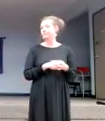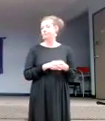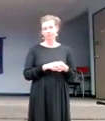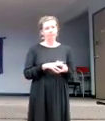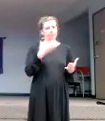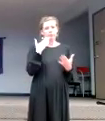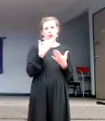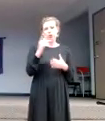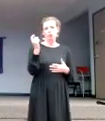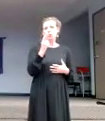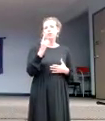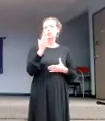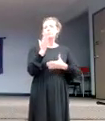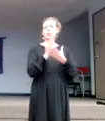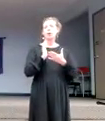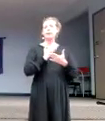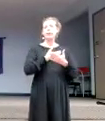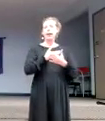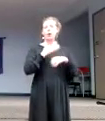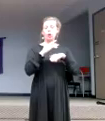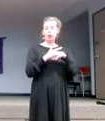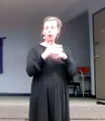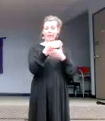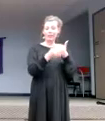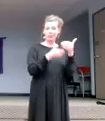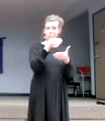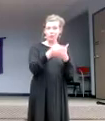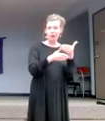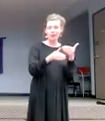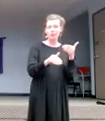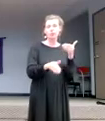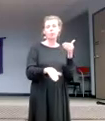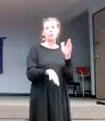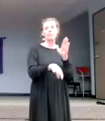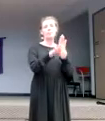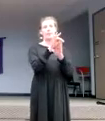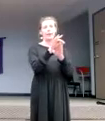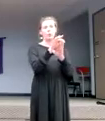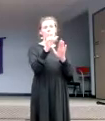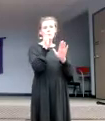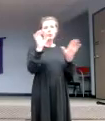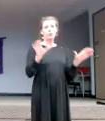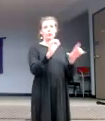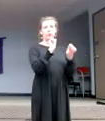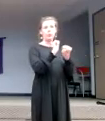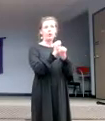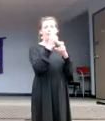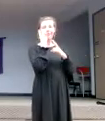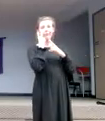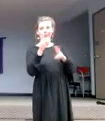Very good question. As part of the early permitting process when our contractor is selected and we visit each of your homes and do it a reconnaissance